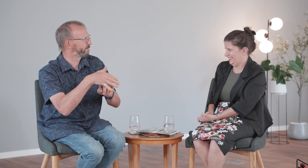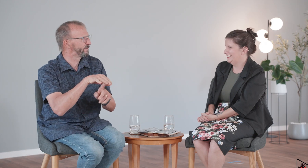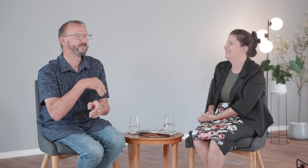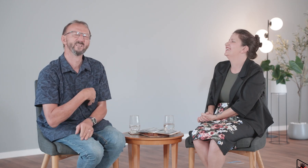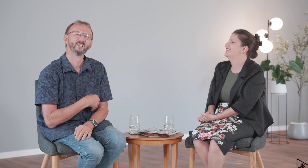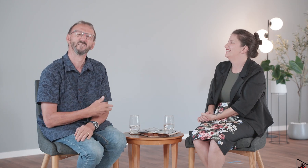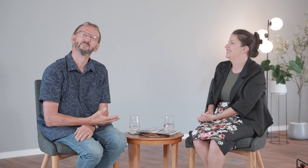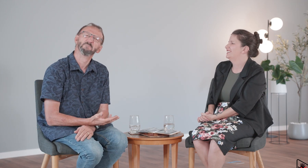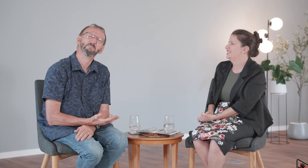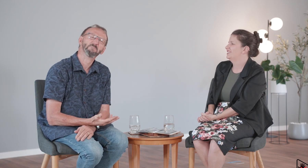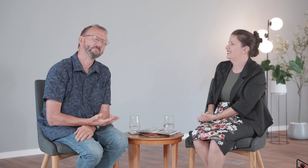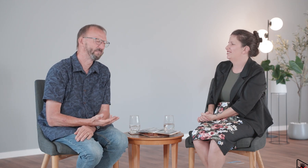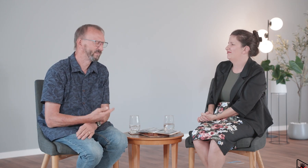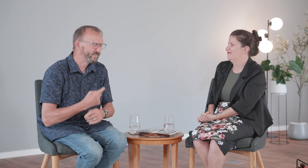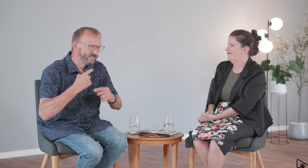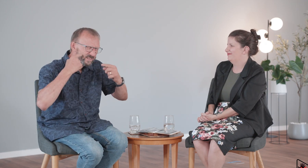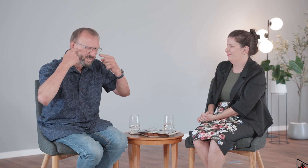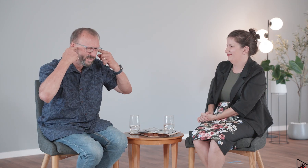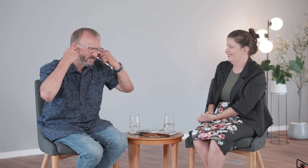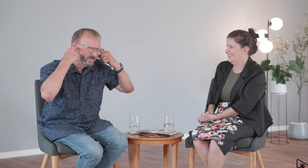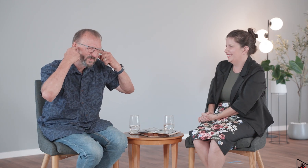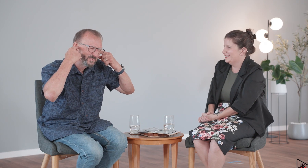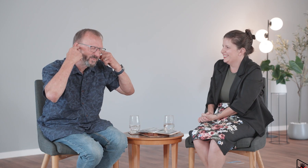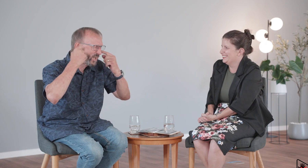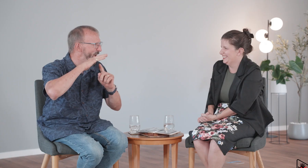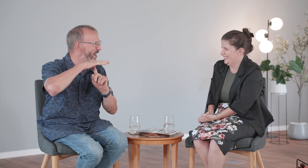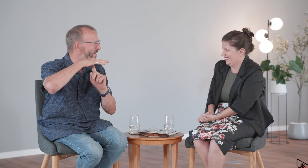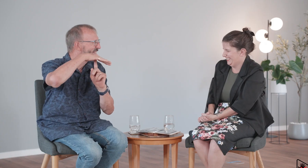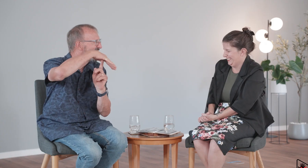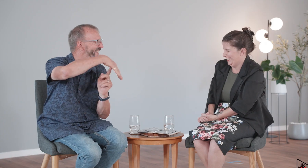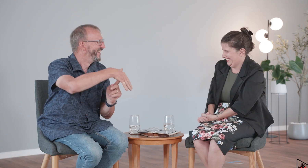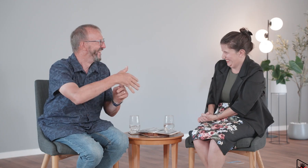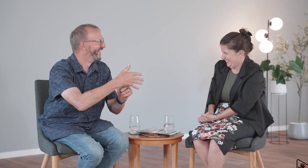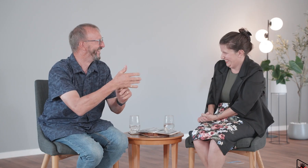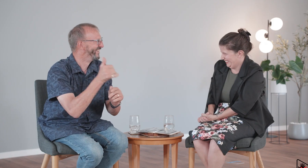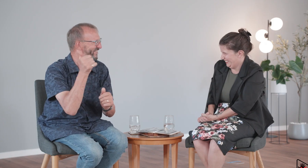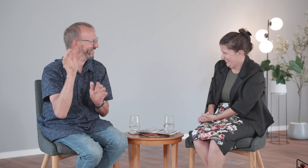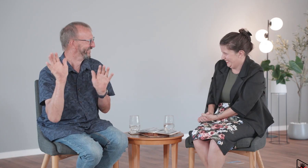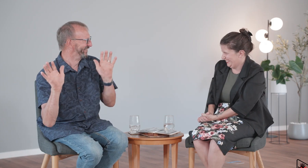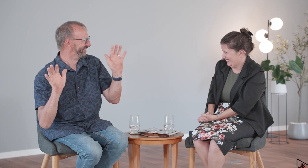sander is sounding like a helicopter. He said it's so noisy. It's just like a helicopter!